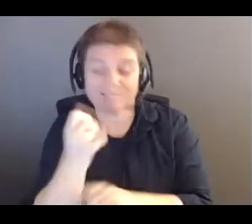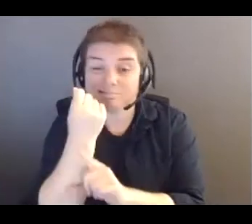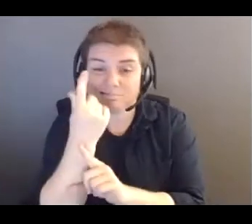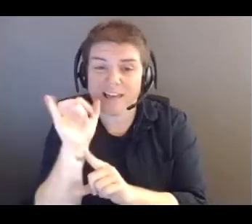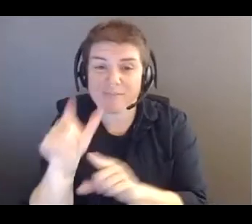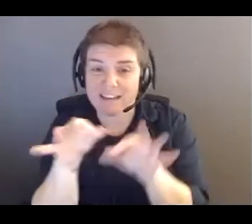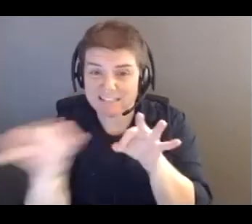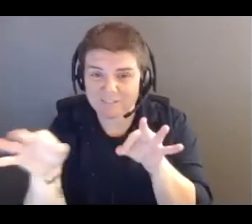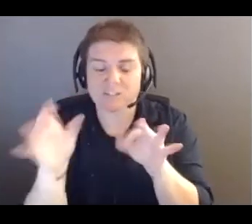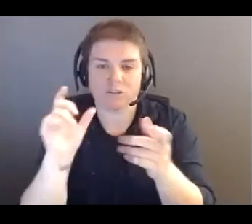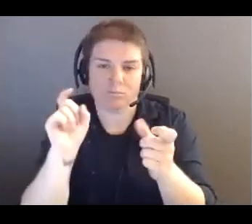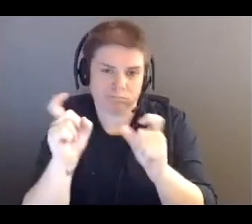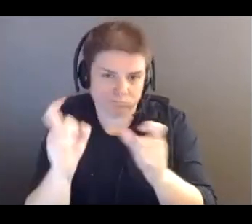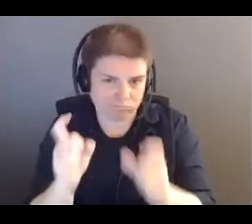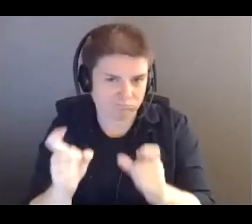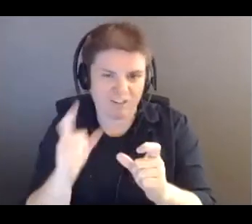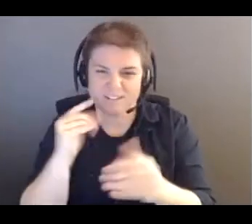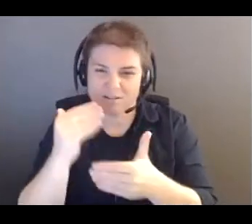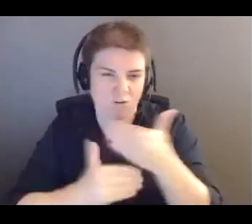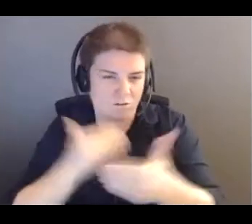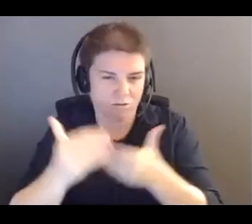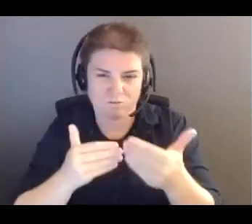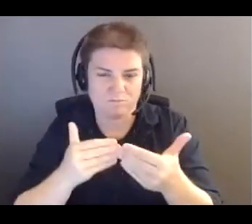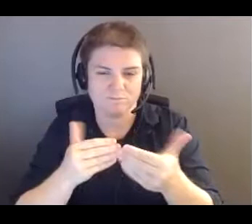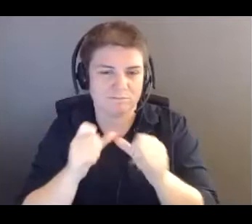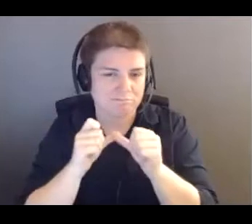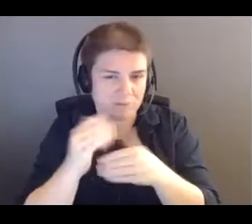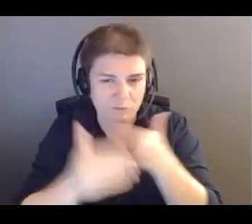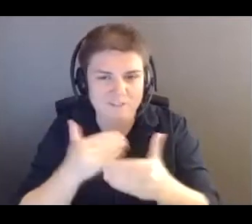because this is an ongoing process for us, as we deepen our understanding of what it